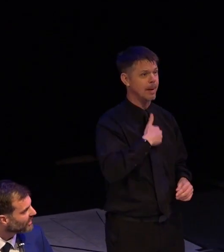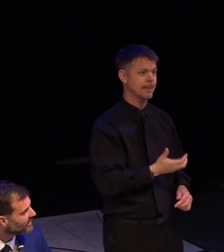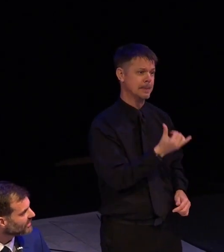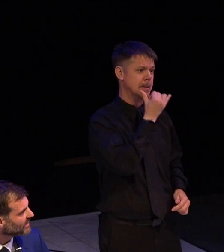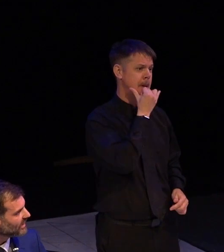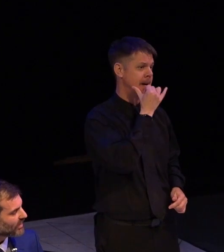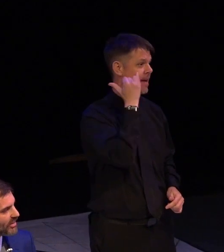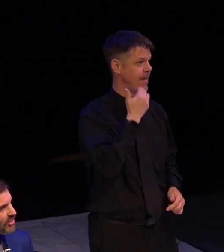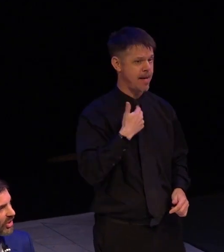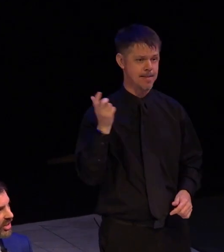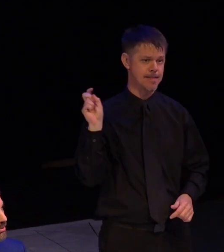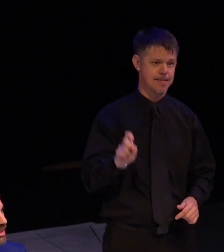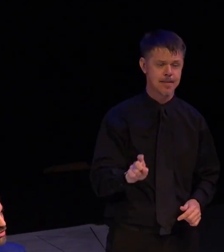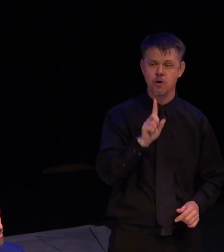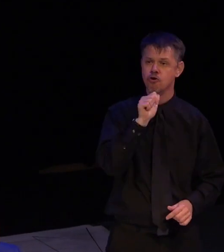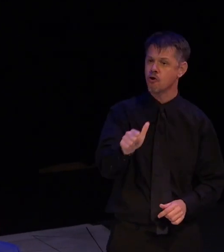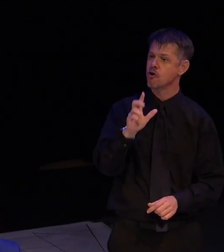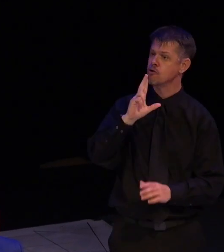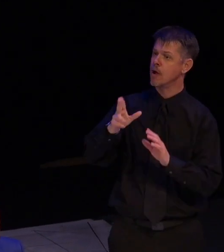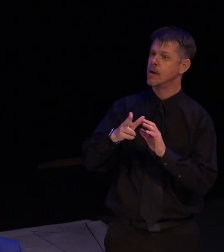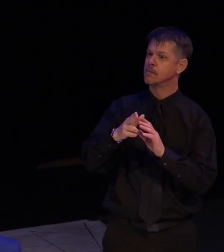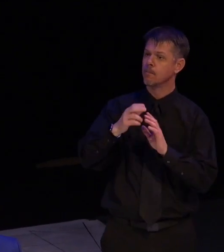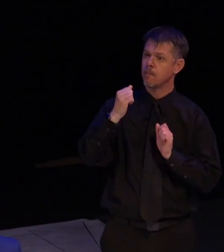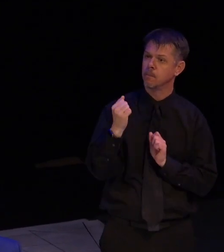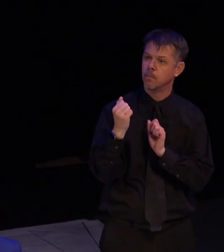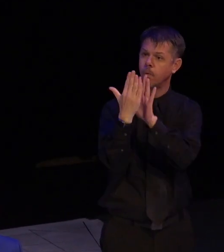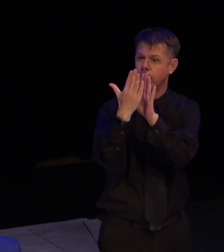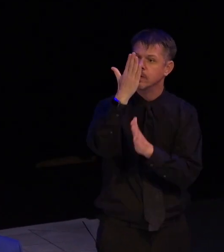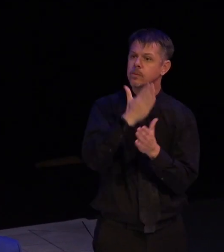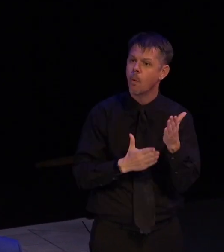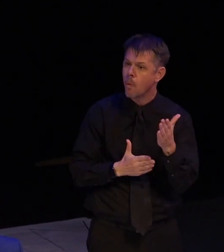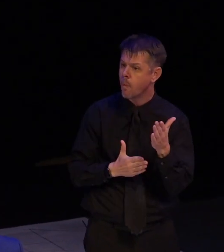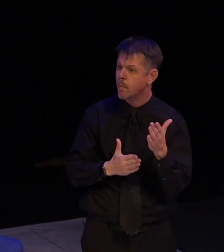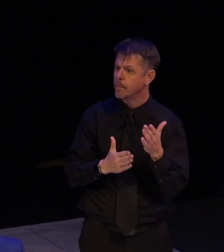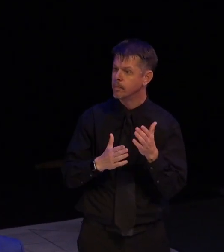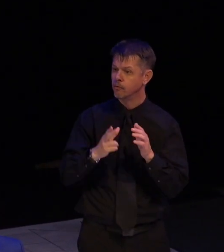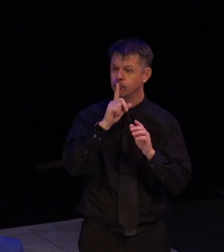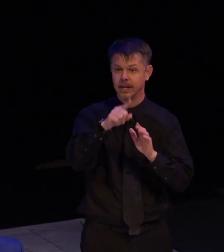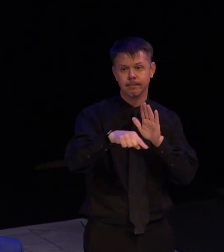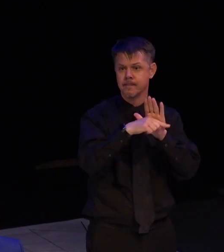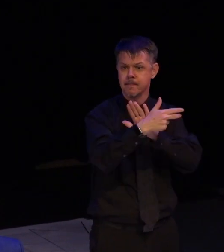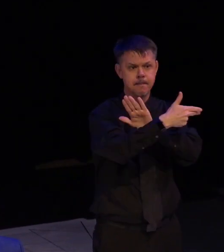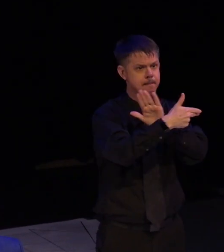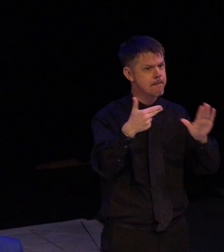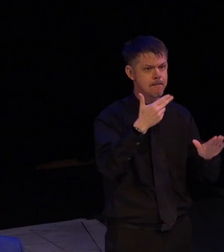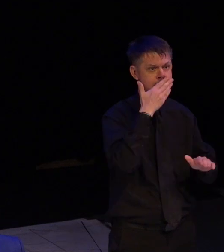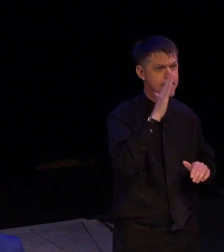if I didn't talk about some stereotypes that are truly harmful to people with disabilities,